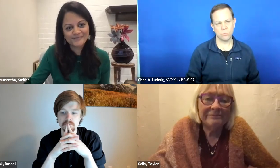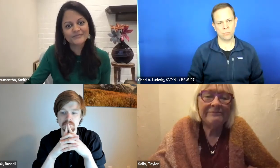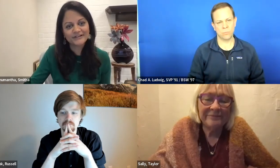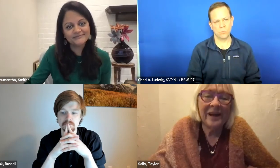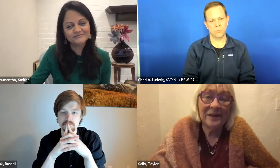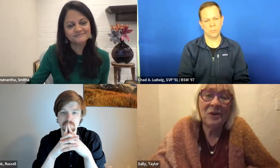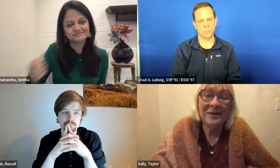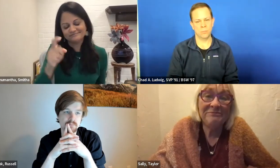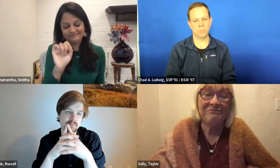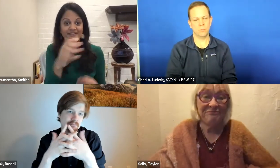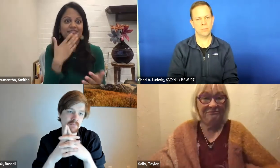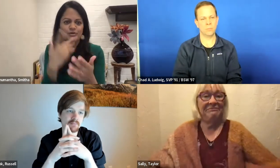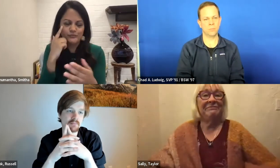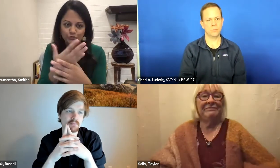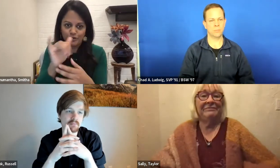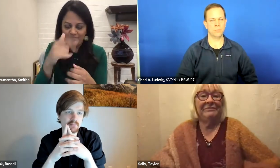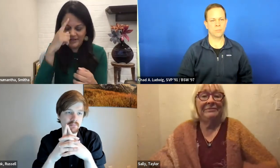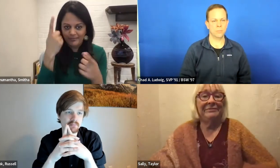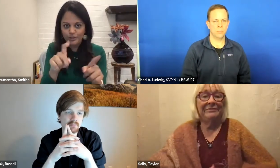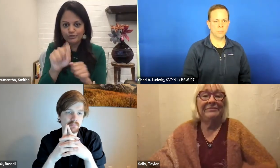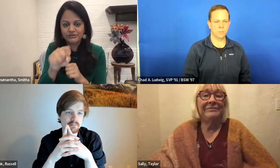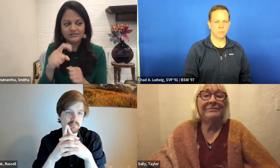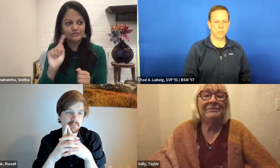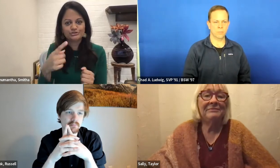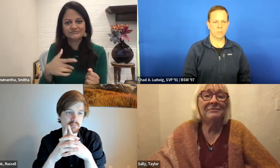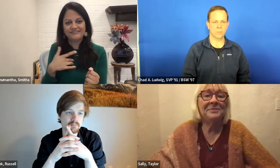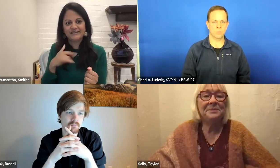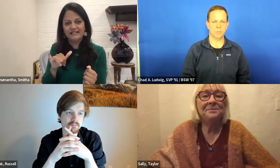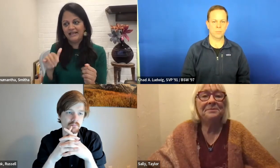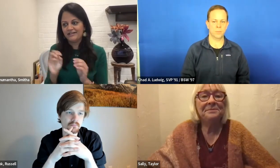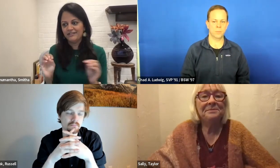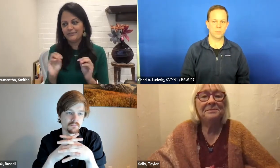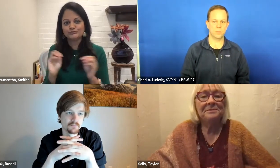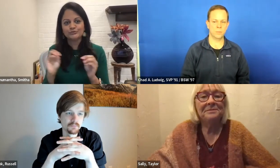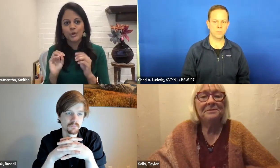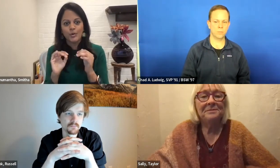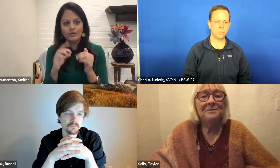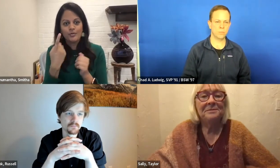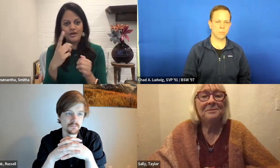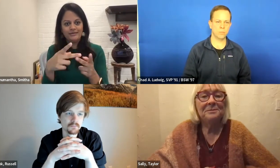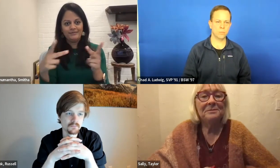and it takes a lot of work from all of us. Thank you for sharing that. I completely agree.